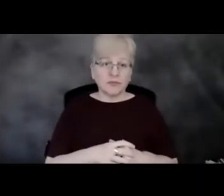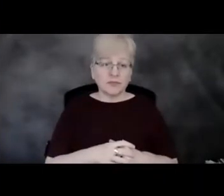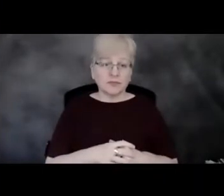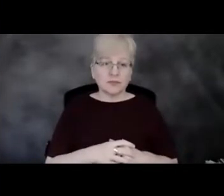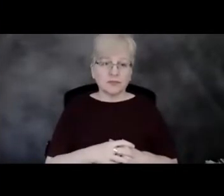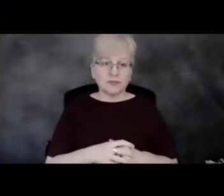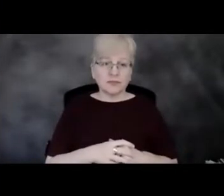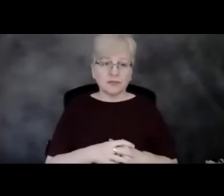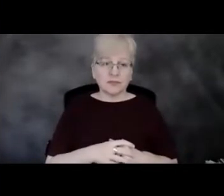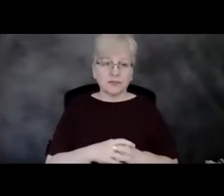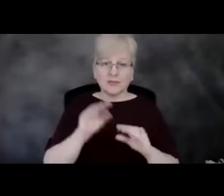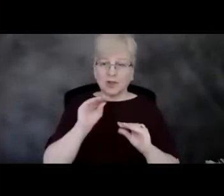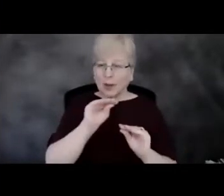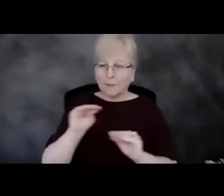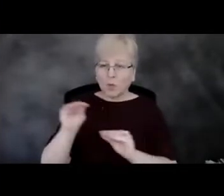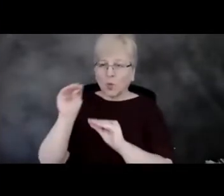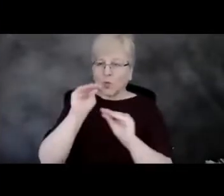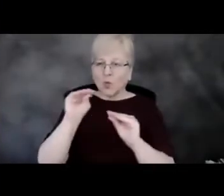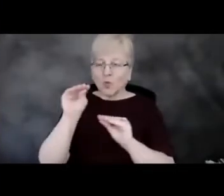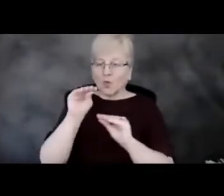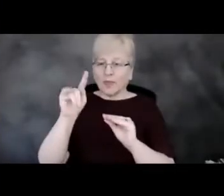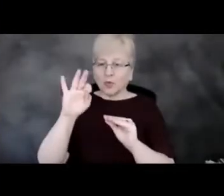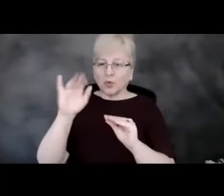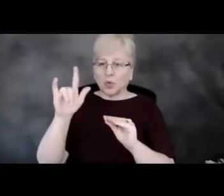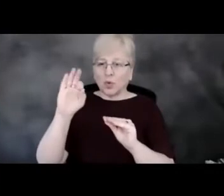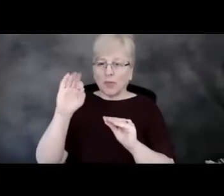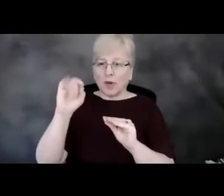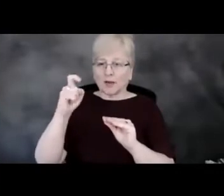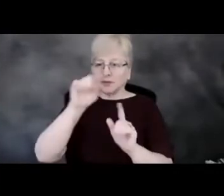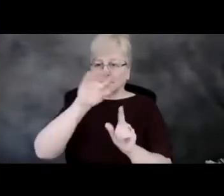going on in the background. 16:43:11 You can change your title fonts,